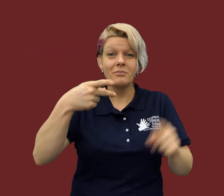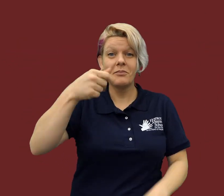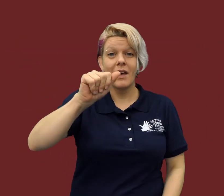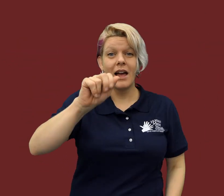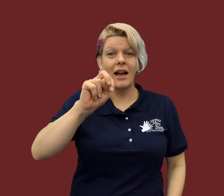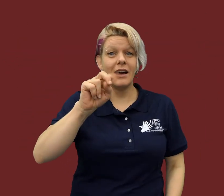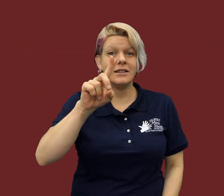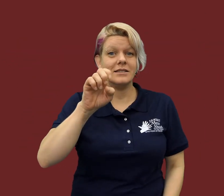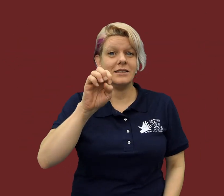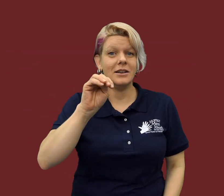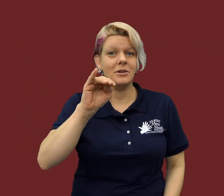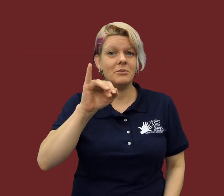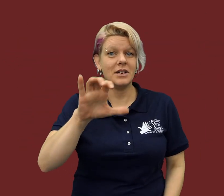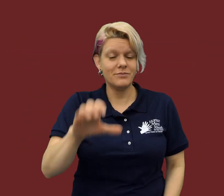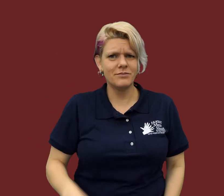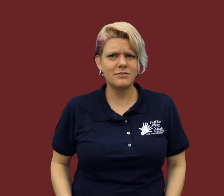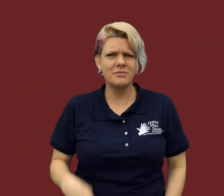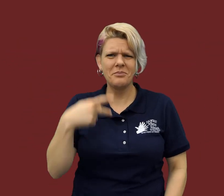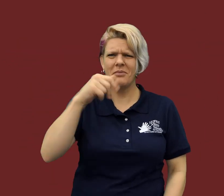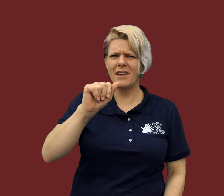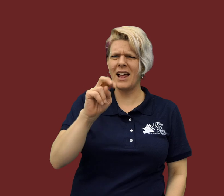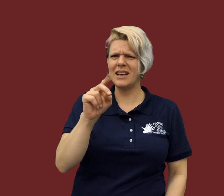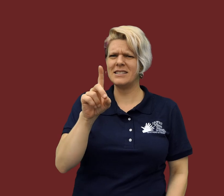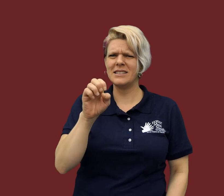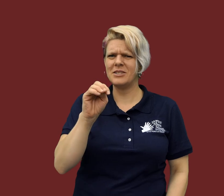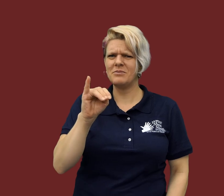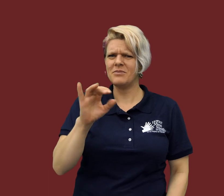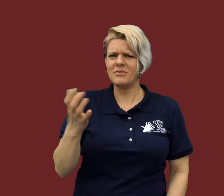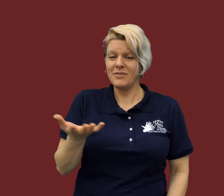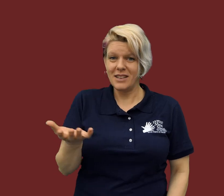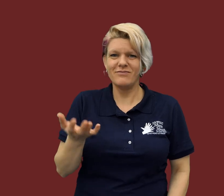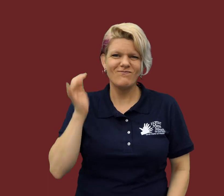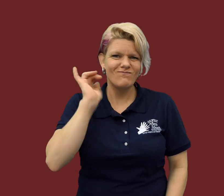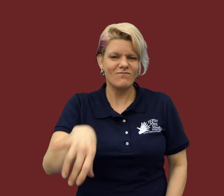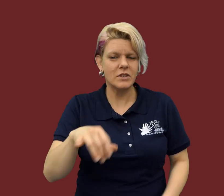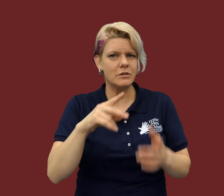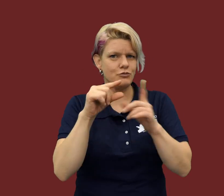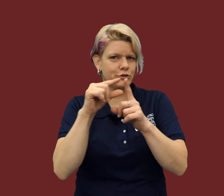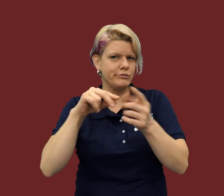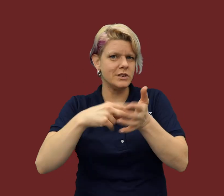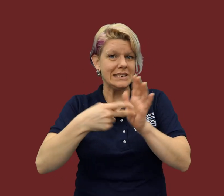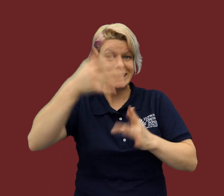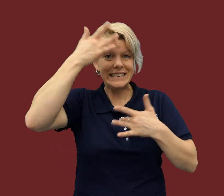are reporting cases all over the world. It has been officially announced as a pandemic.